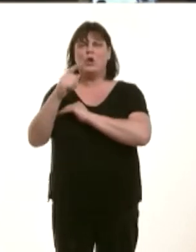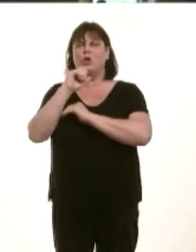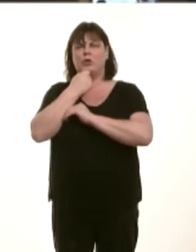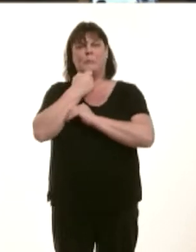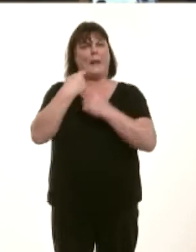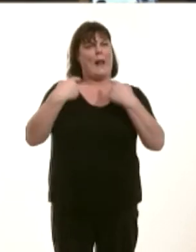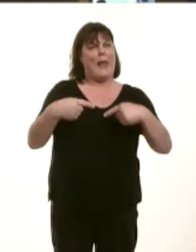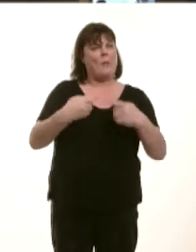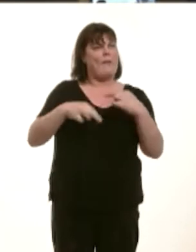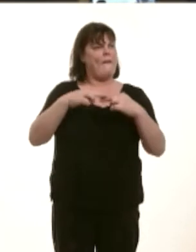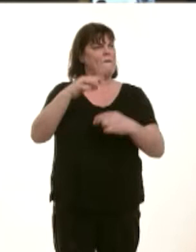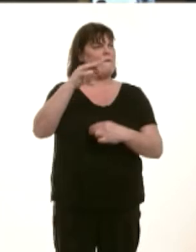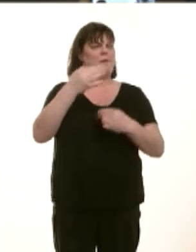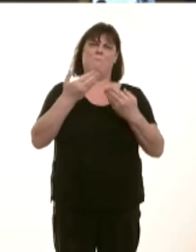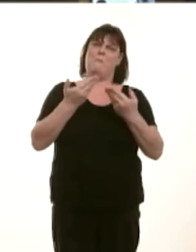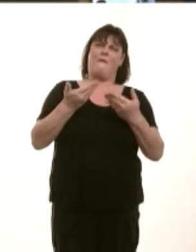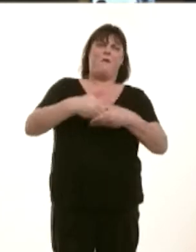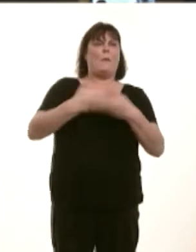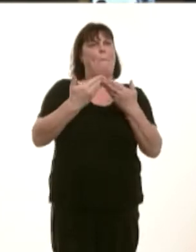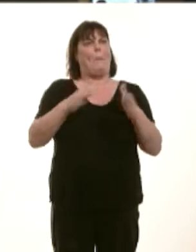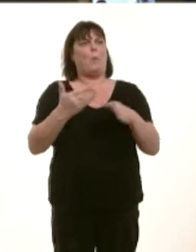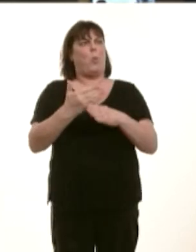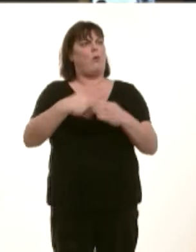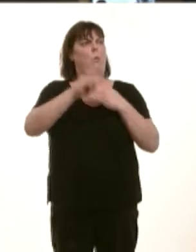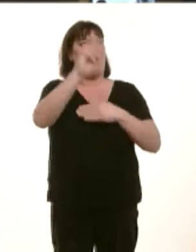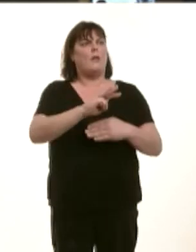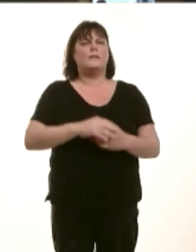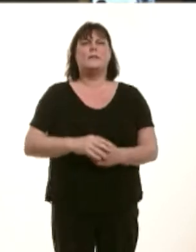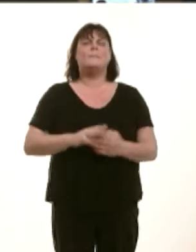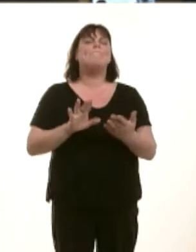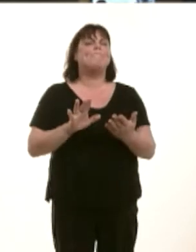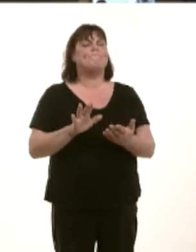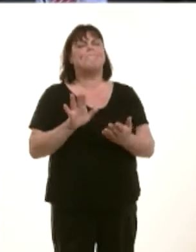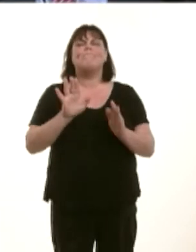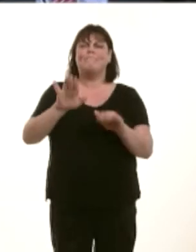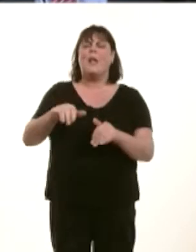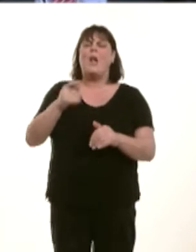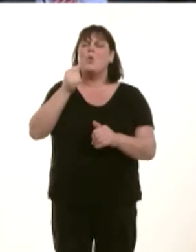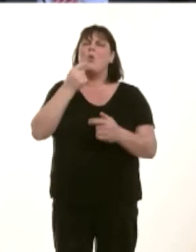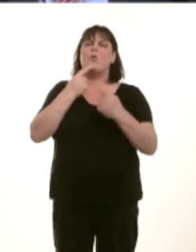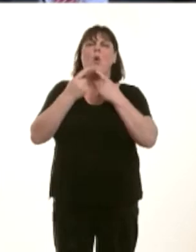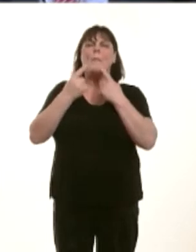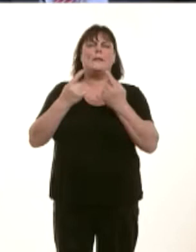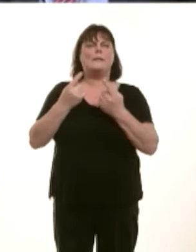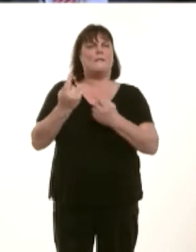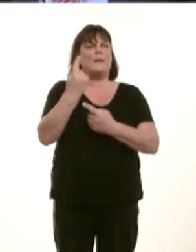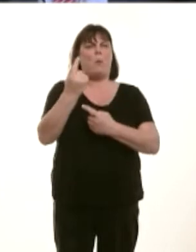Wales? Carwyn Jones: Yes. I think the remarks were very unfortunate. These were remarks not made by somebody wet behind the ears, but by a